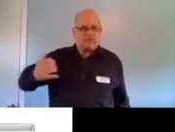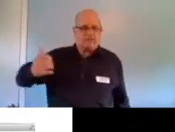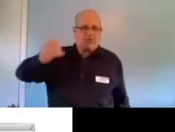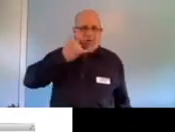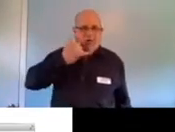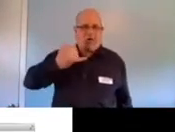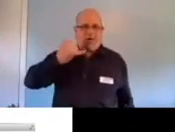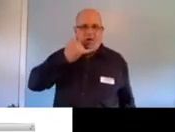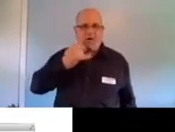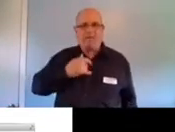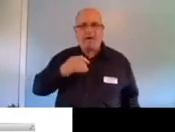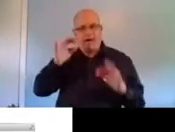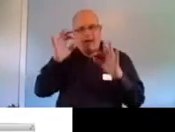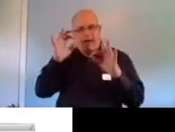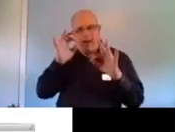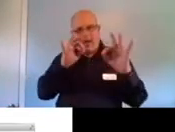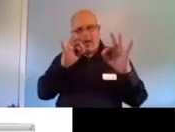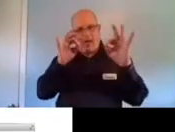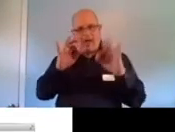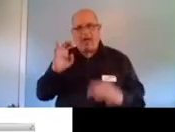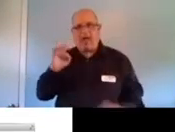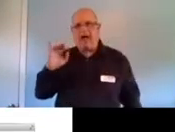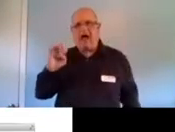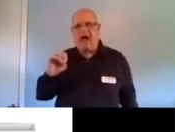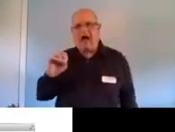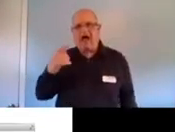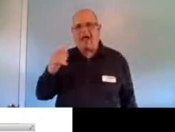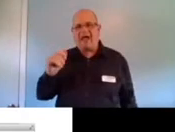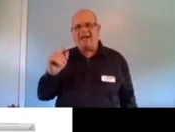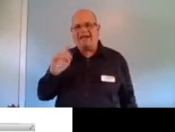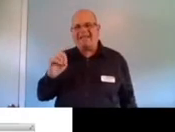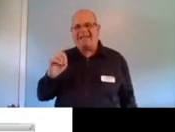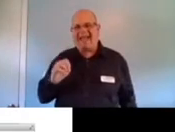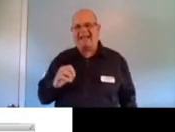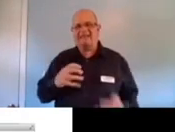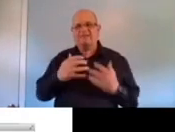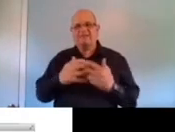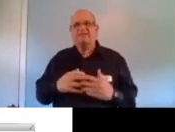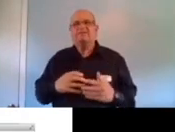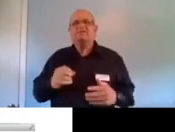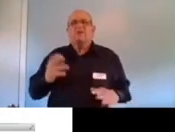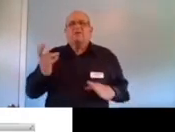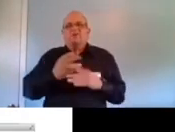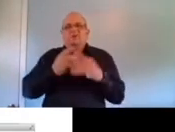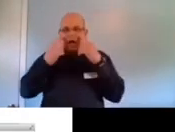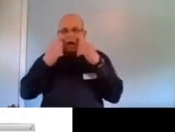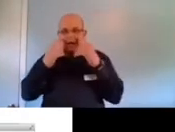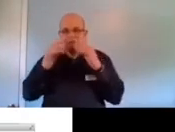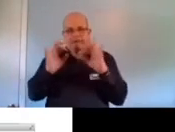machines, if you notice on the bottom right the young child is using the eye gaze machine